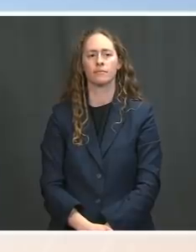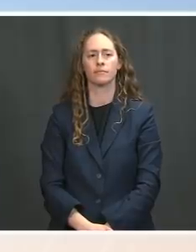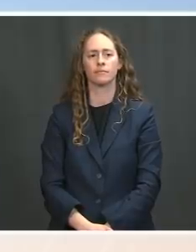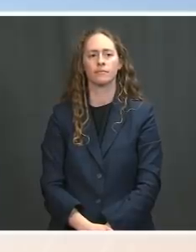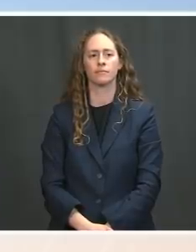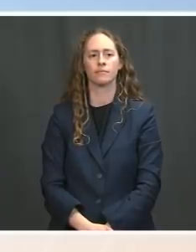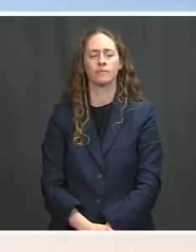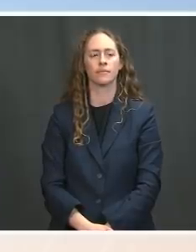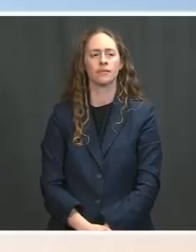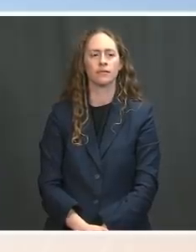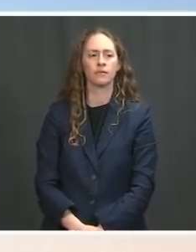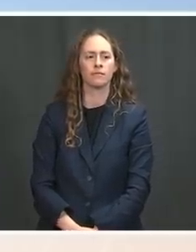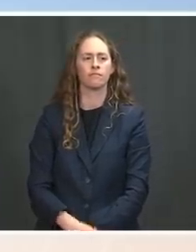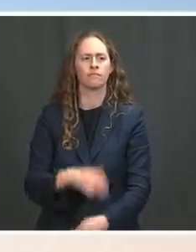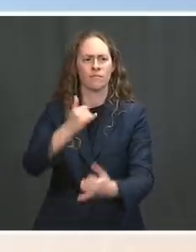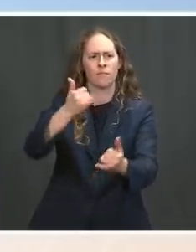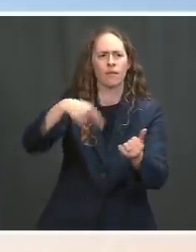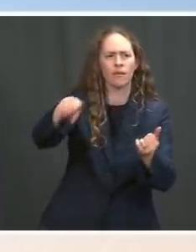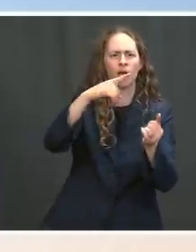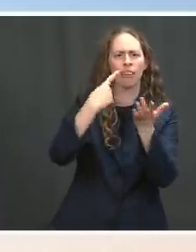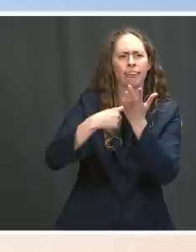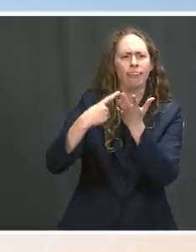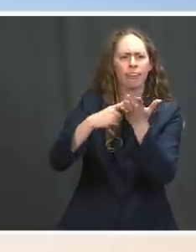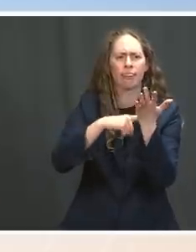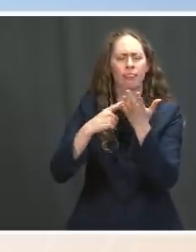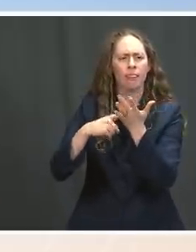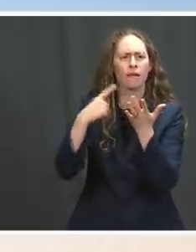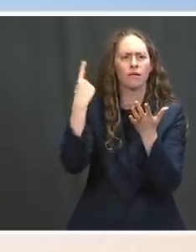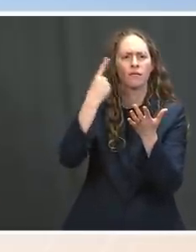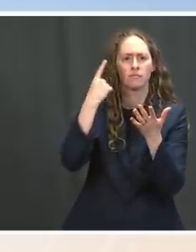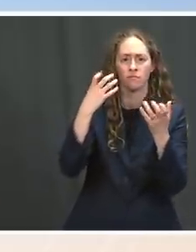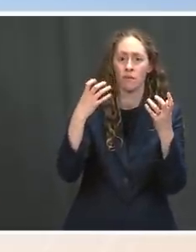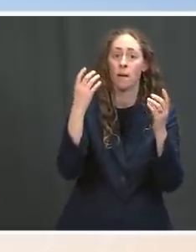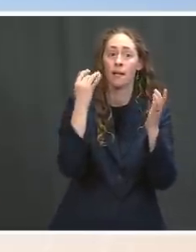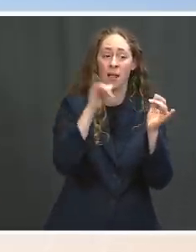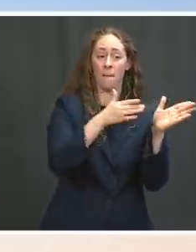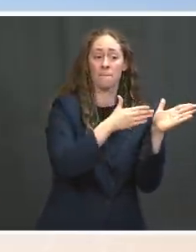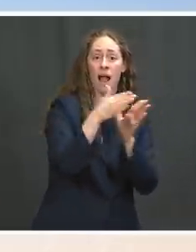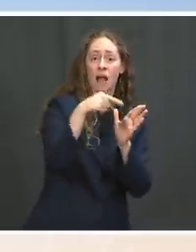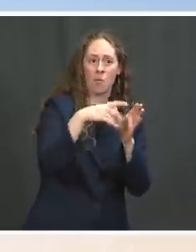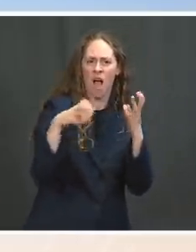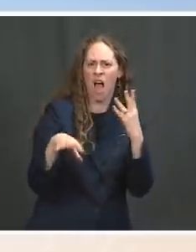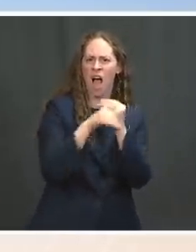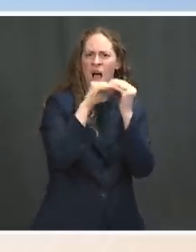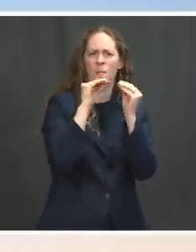Ms. Psaki: Well, I think what he's really talking -- what the Secretary was talking about is how the grant funding is determined